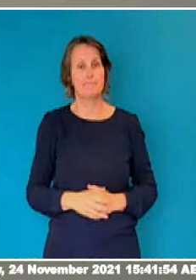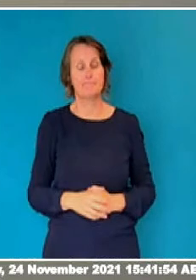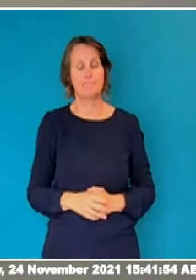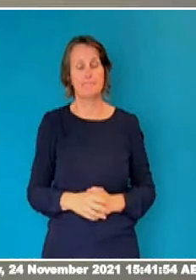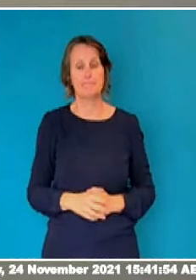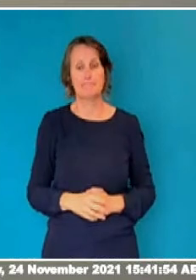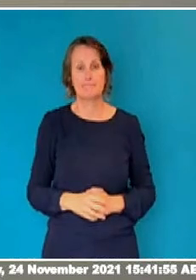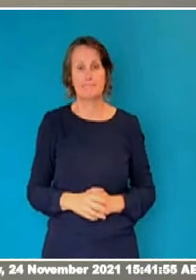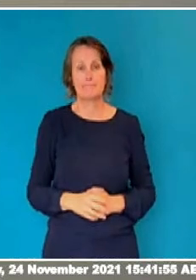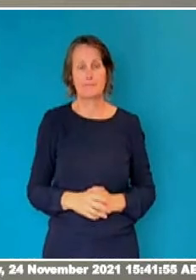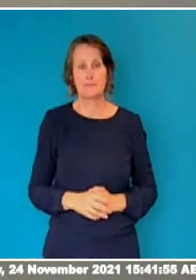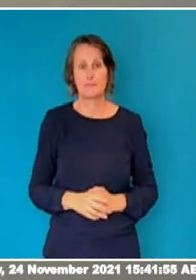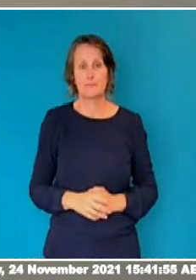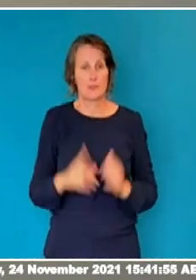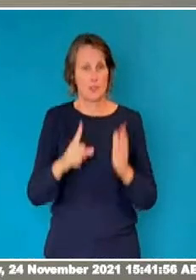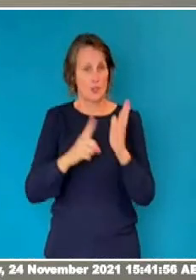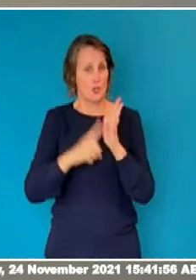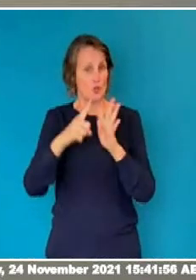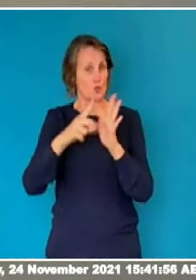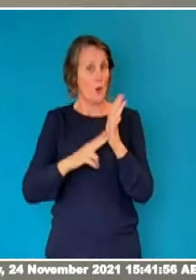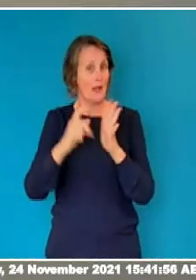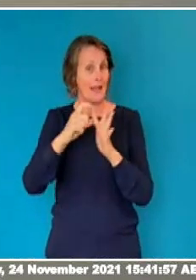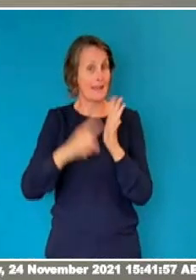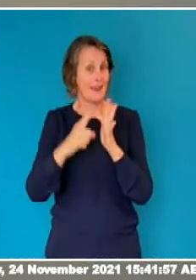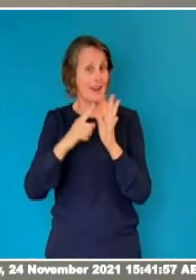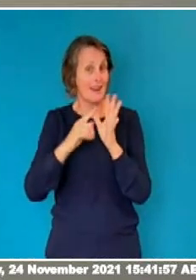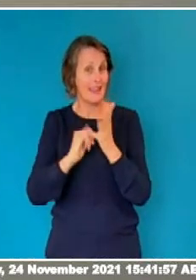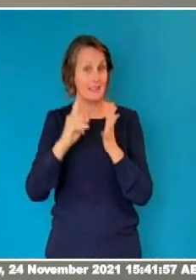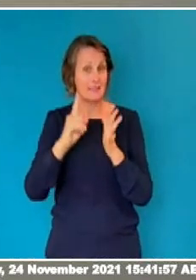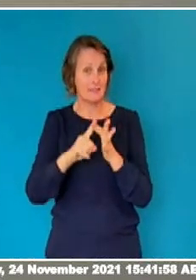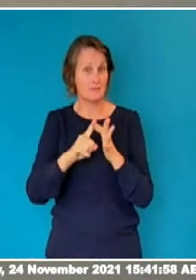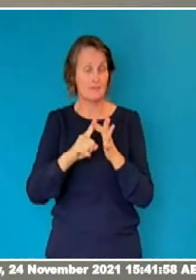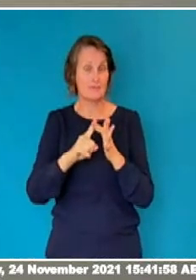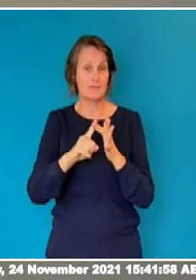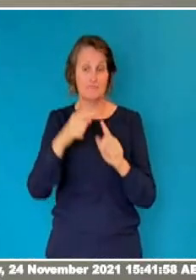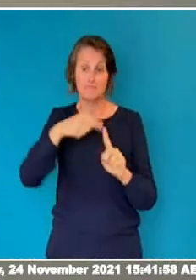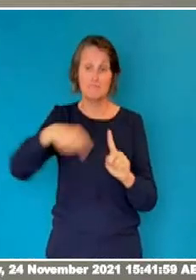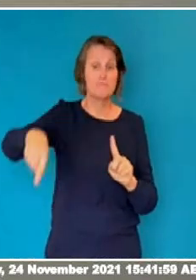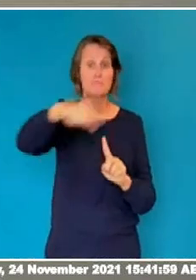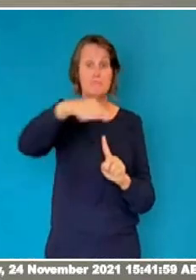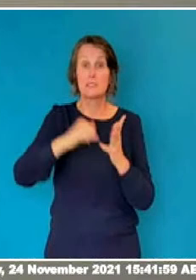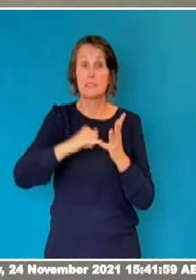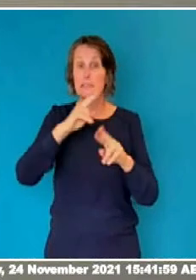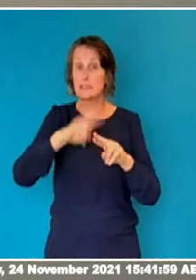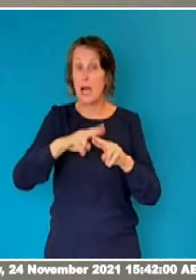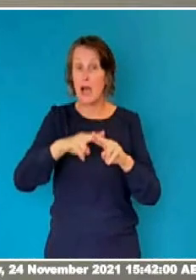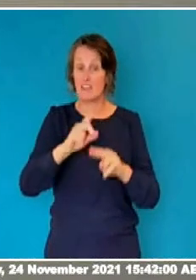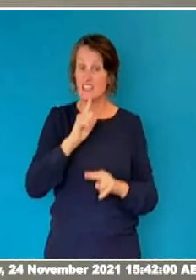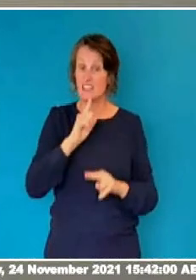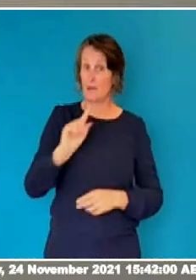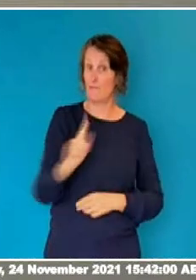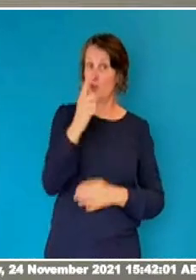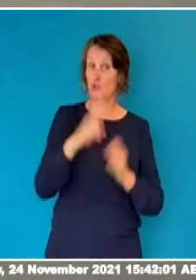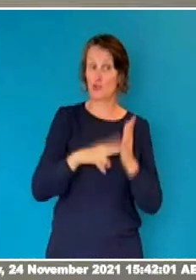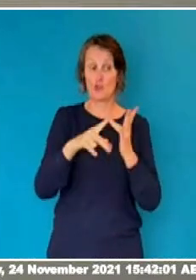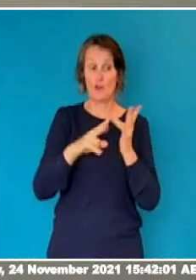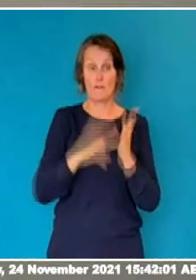As to Lendlease's participation rate, as at 1 November 2021 your HR